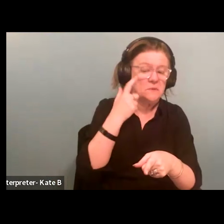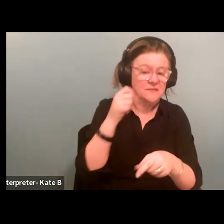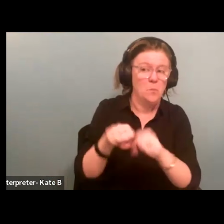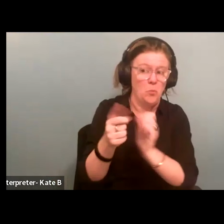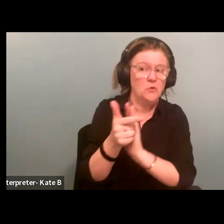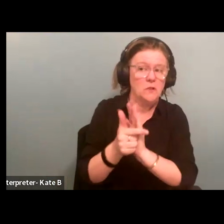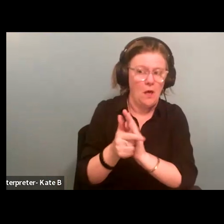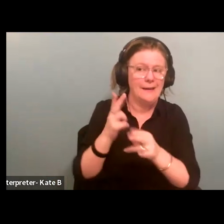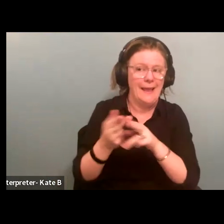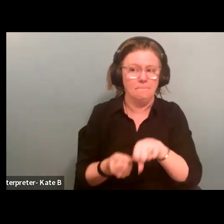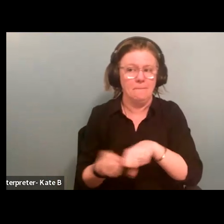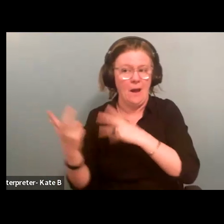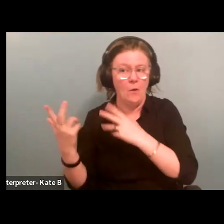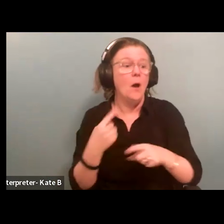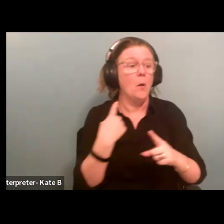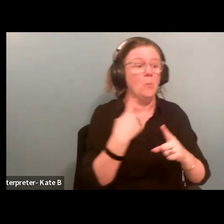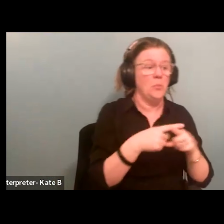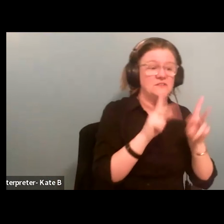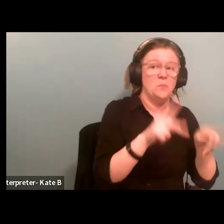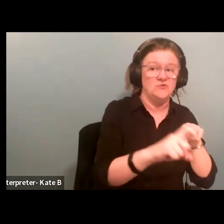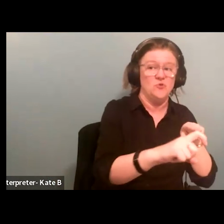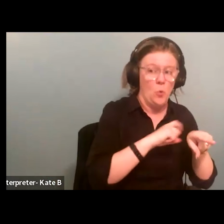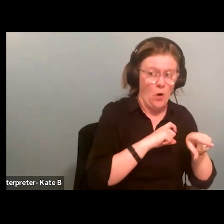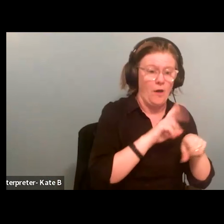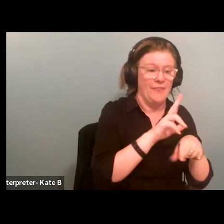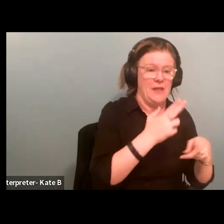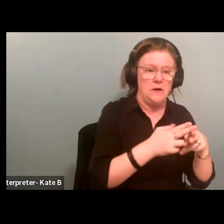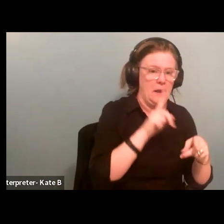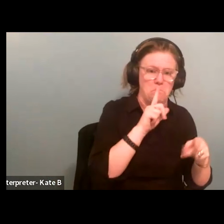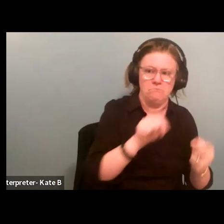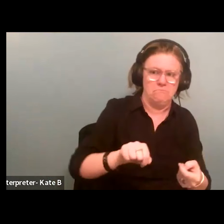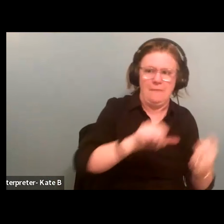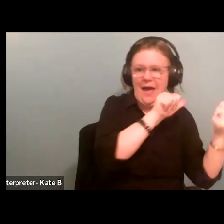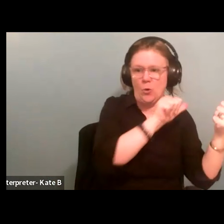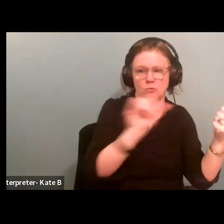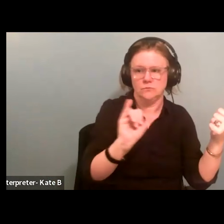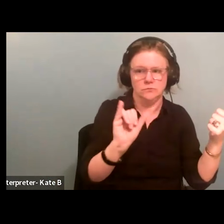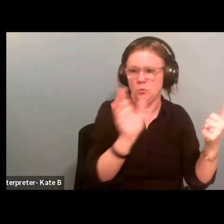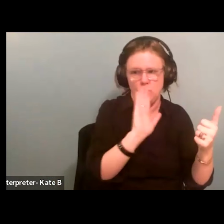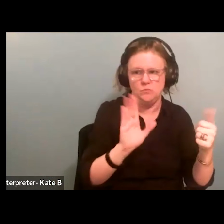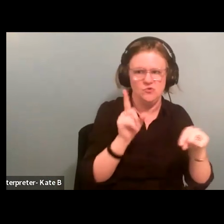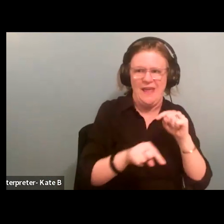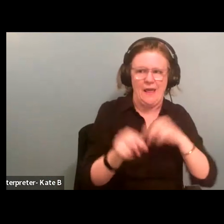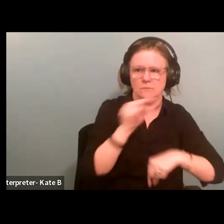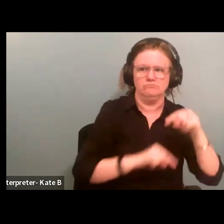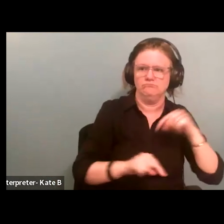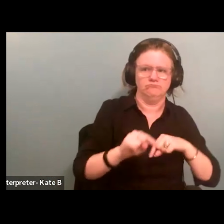But we will actually even delete it out of the database. And there will be no record of that after six months.